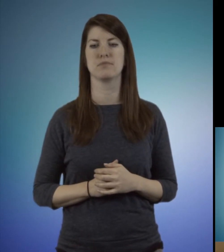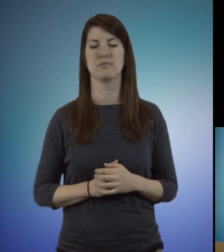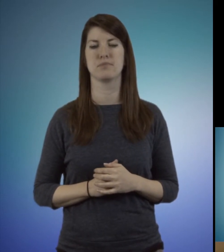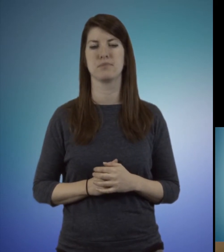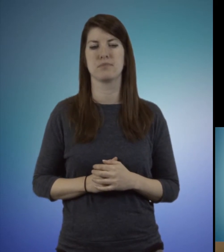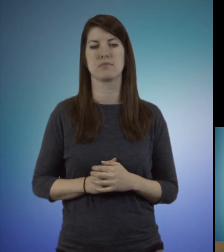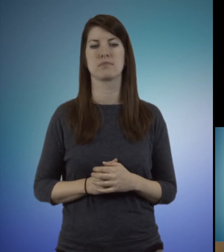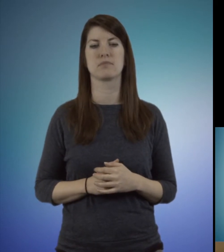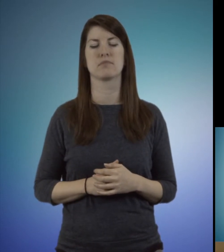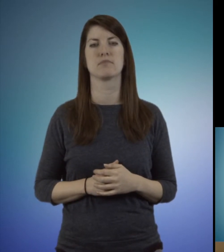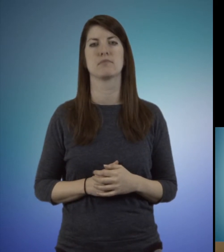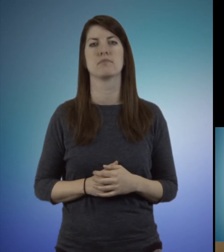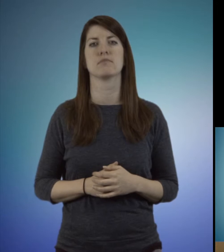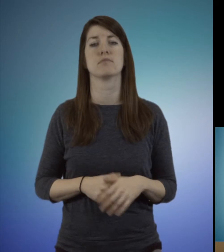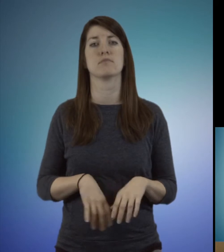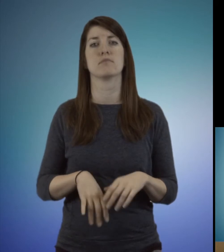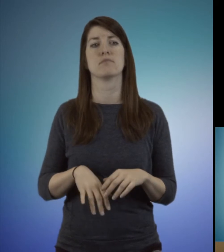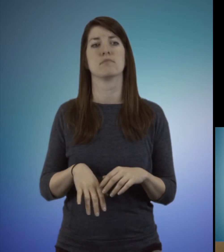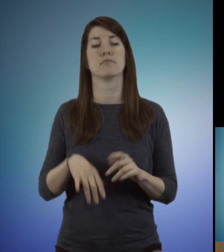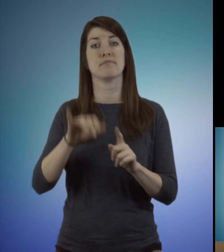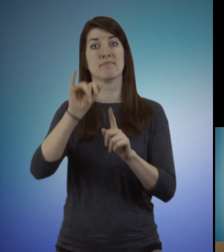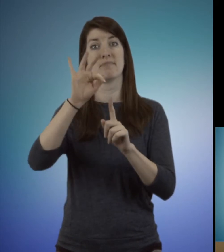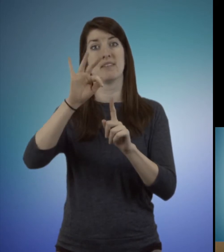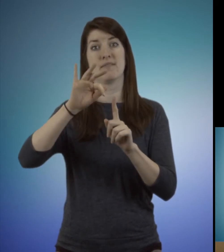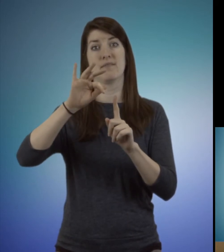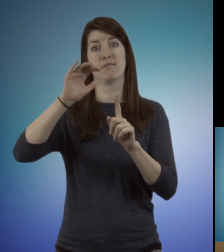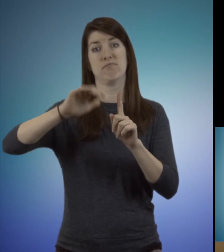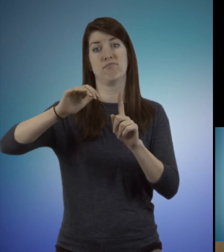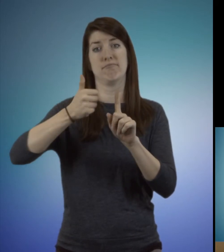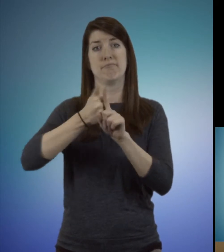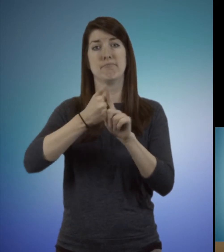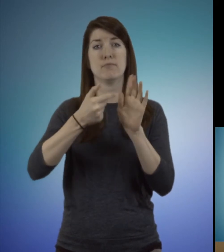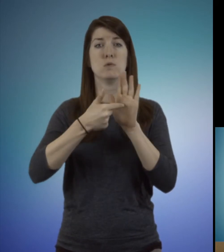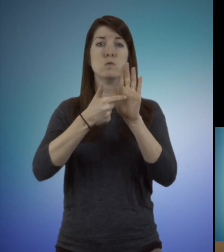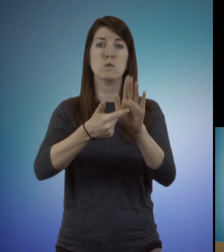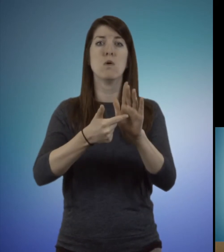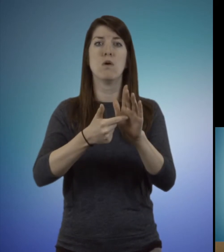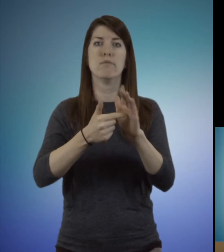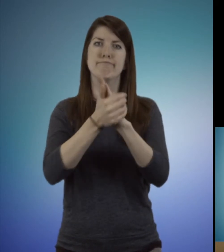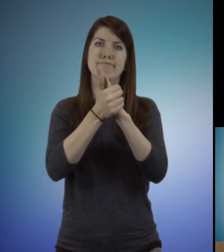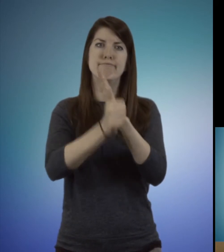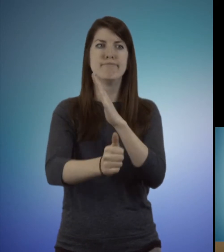And if the child shows that they have abilities in more than one communication mode,